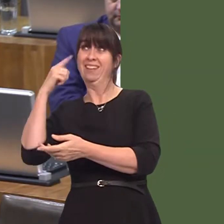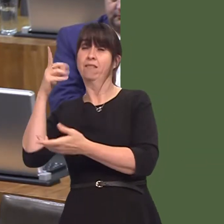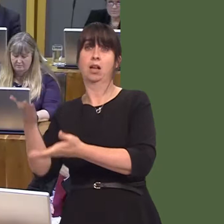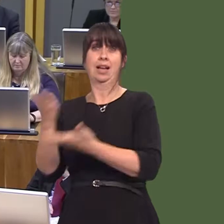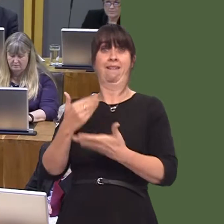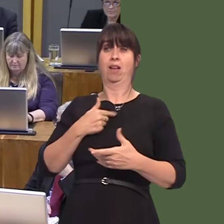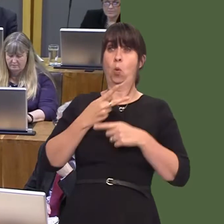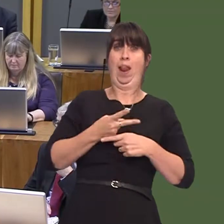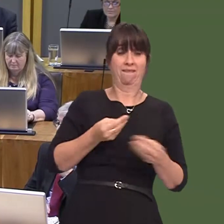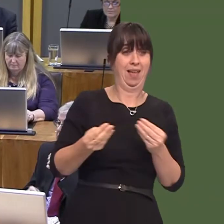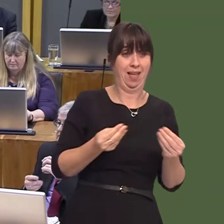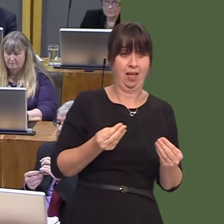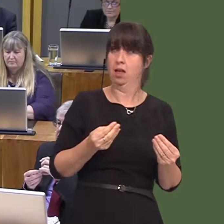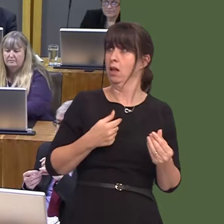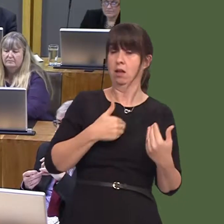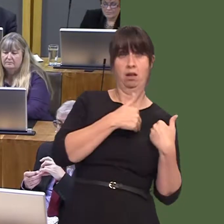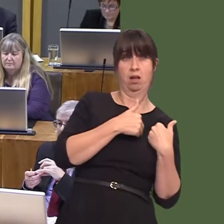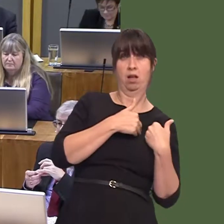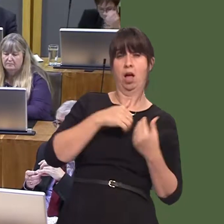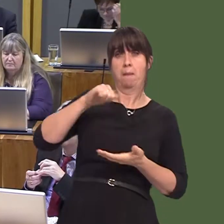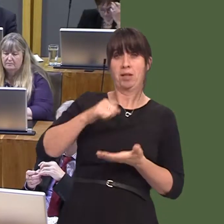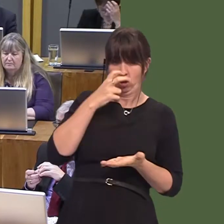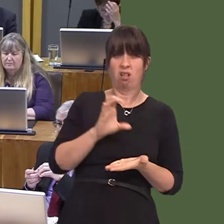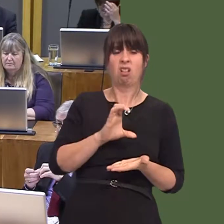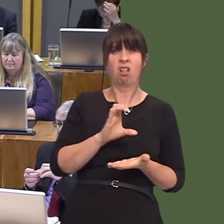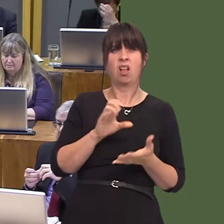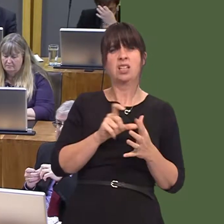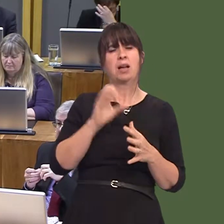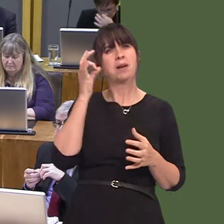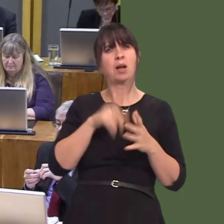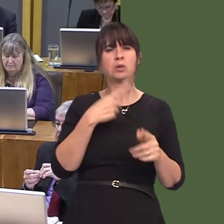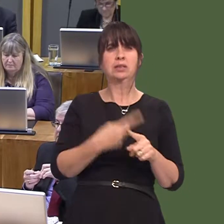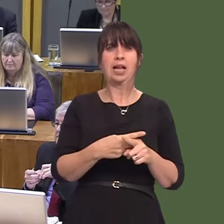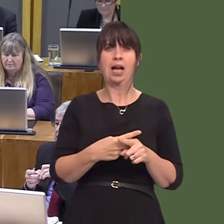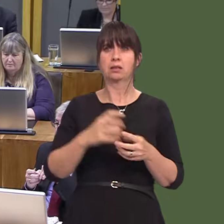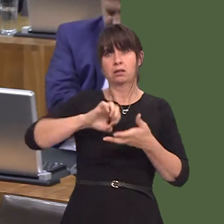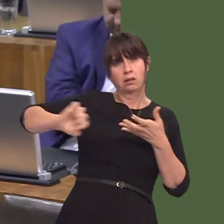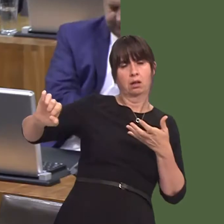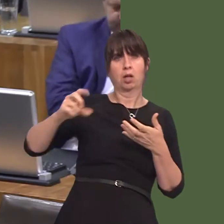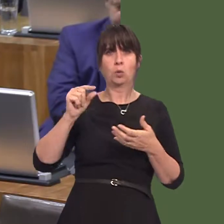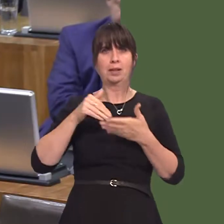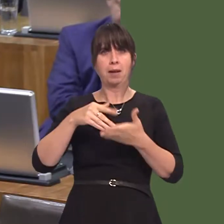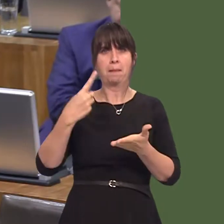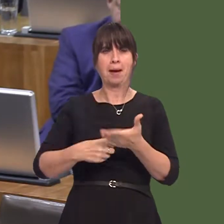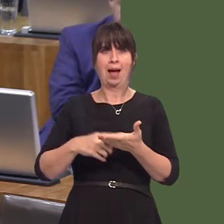We saw that with the council tax benefitó£20 million was taken from that as the responsibility was transferred.